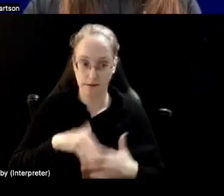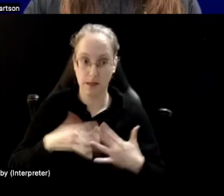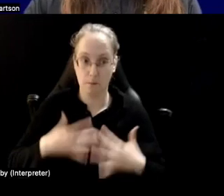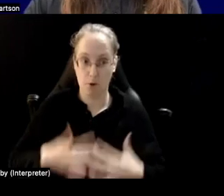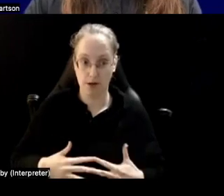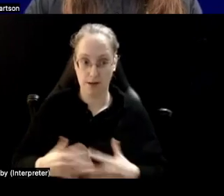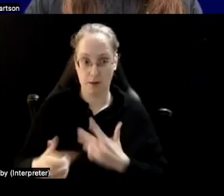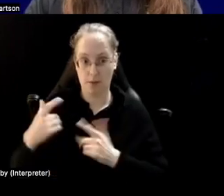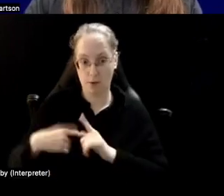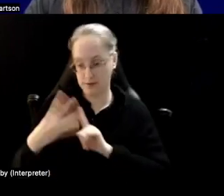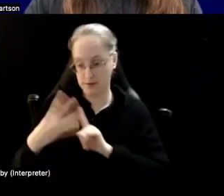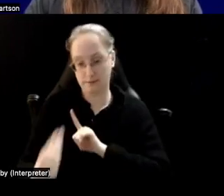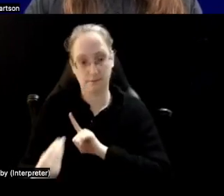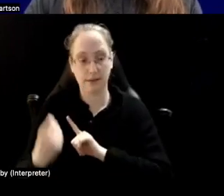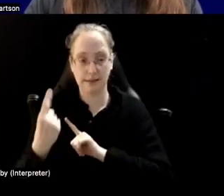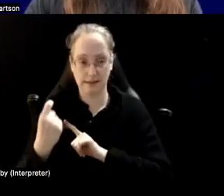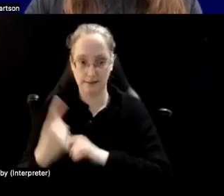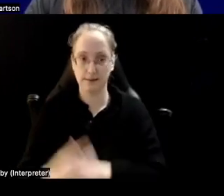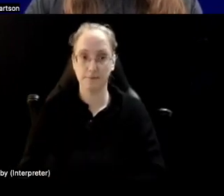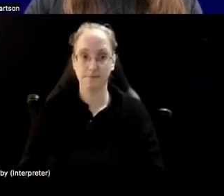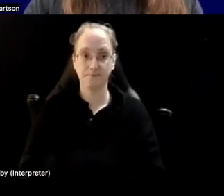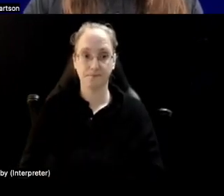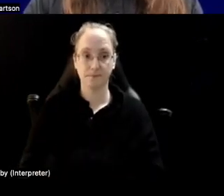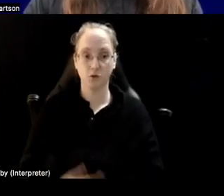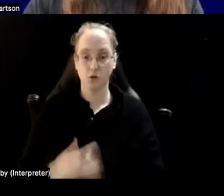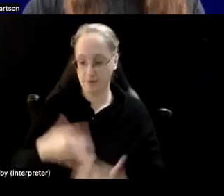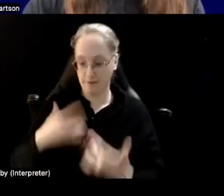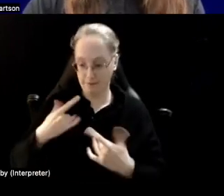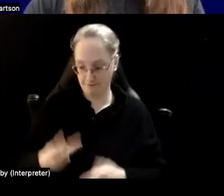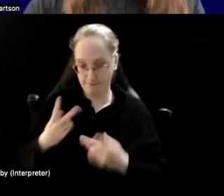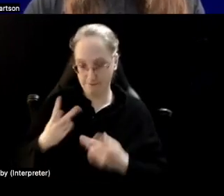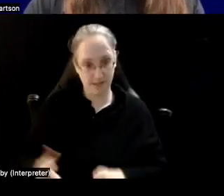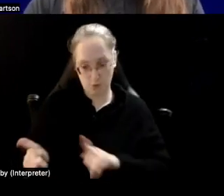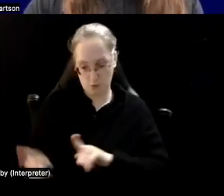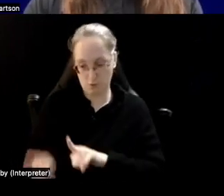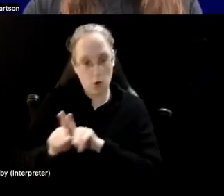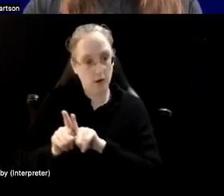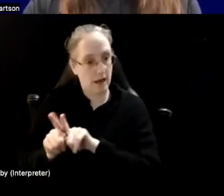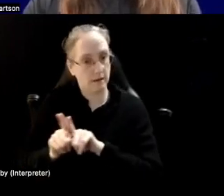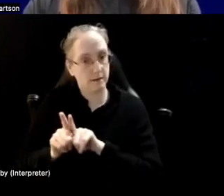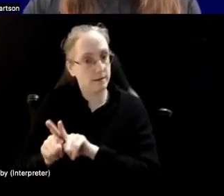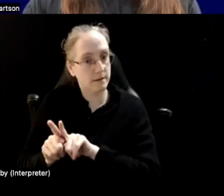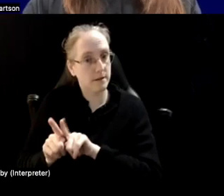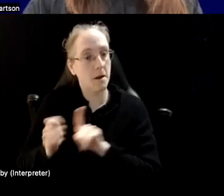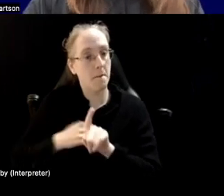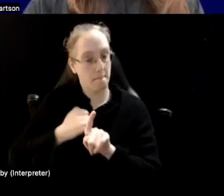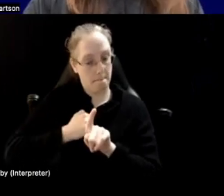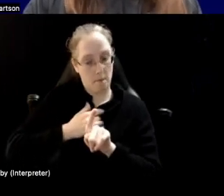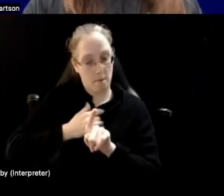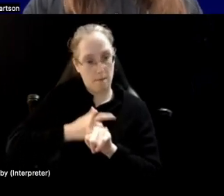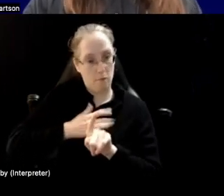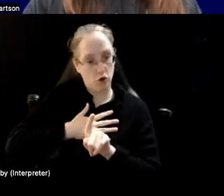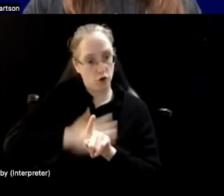So, if you are in physical contact, your emotional reaction can be felt and you potentially can feel